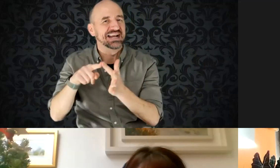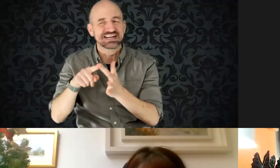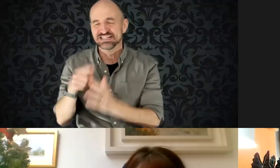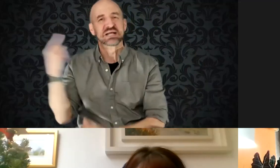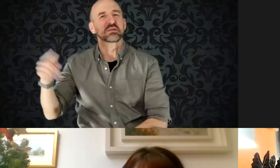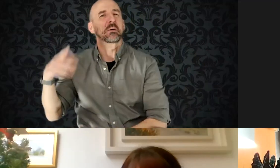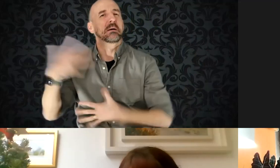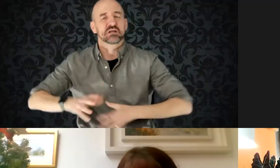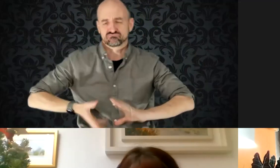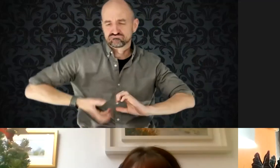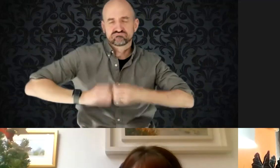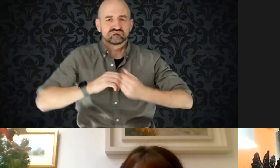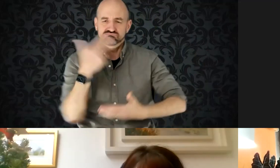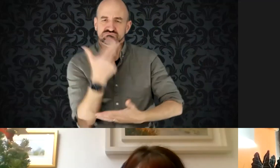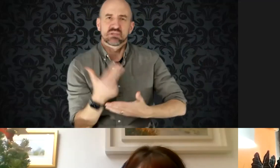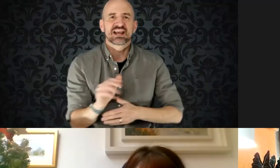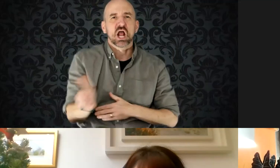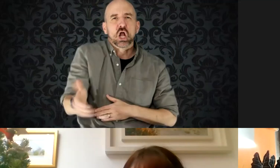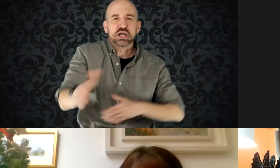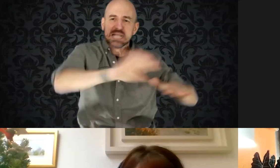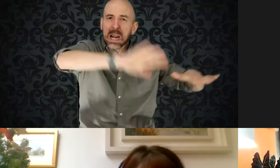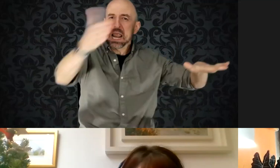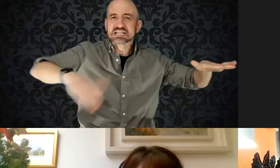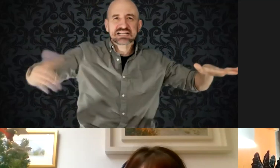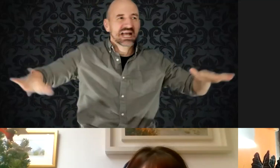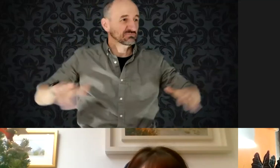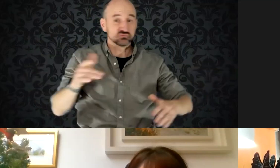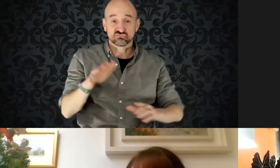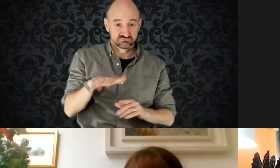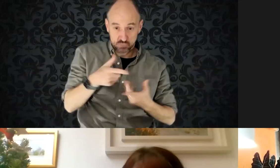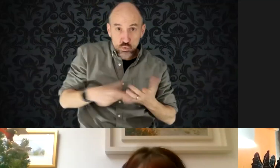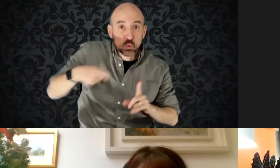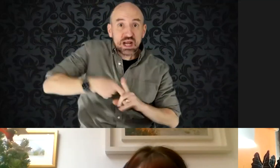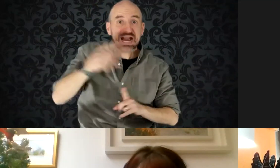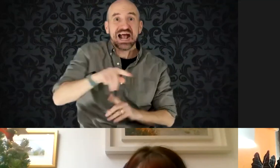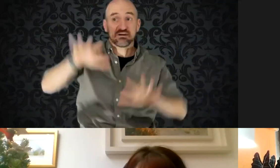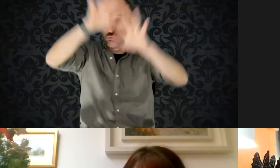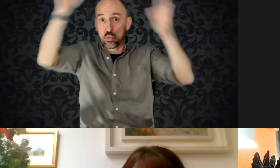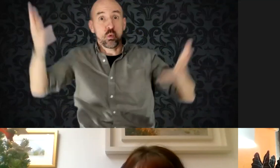you will stop Sense have loved working with you and also grateful to have you here today.